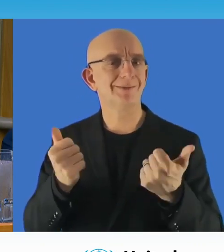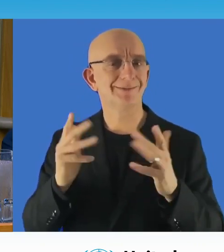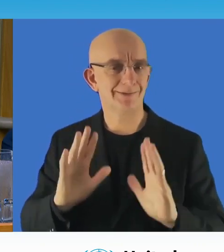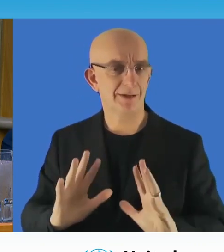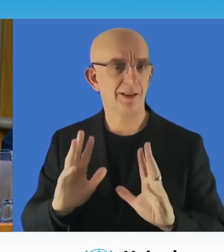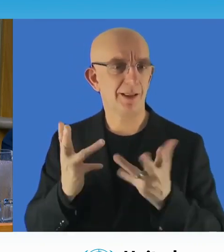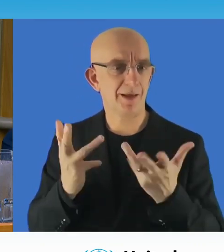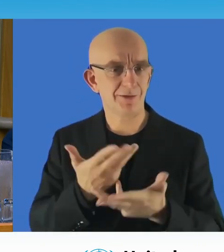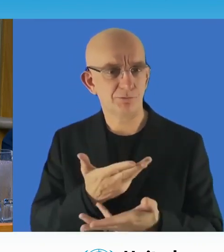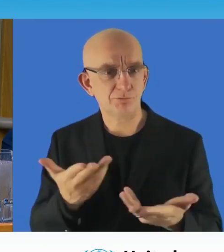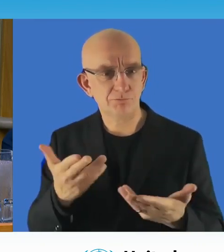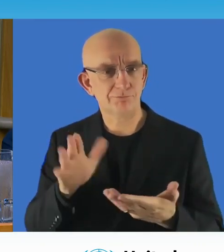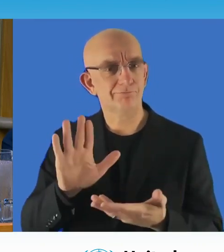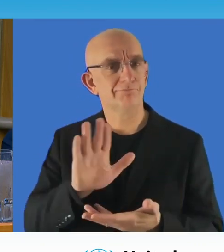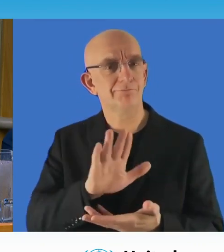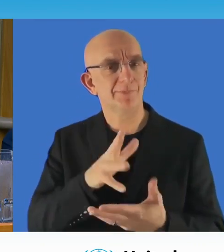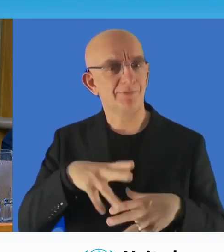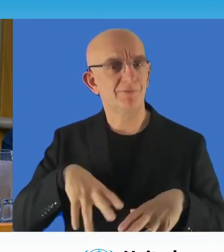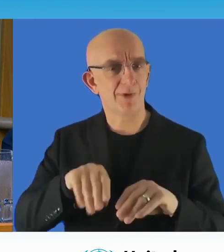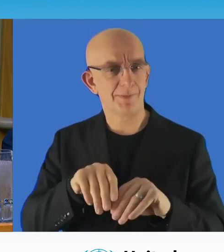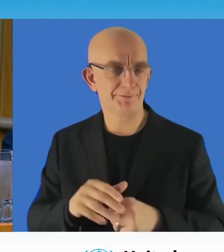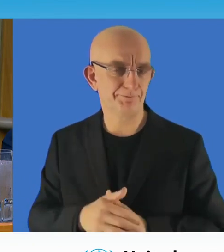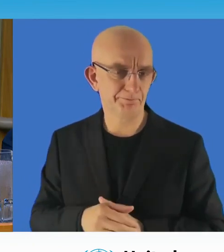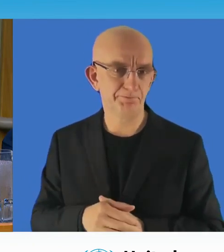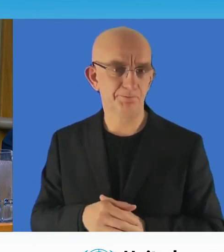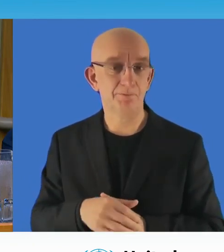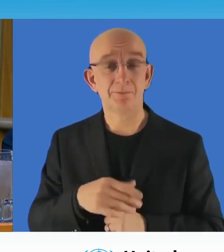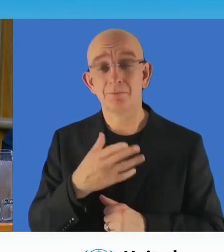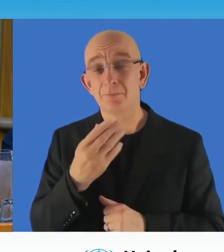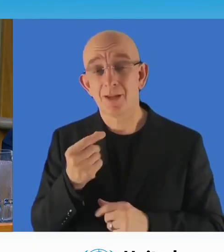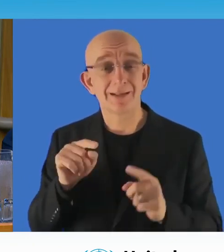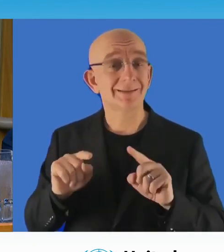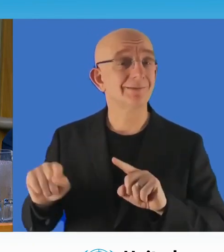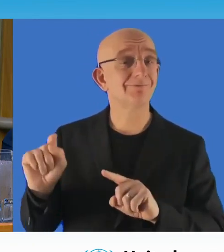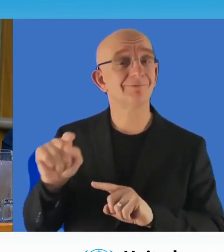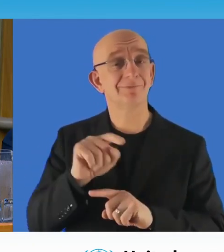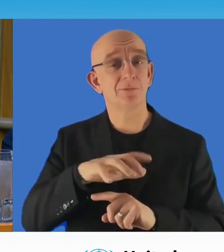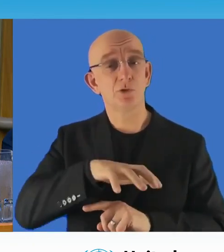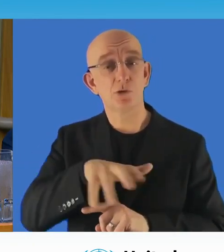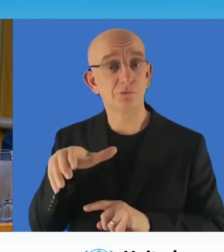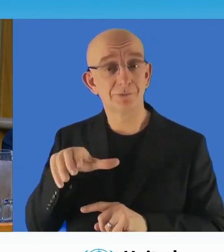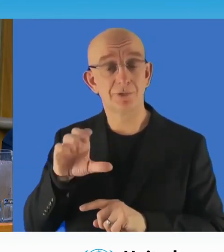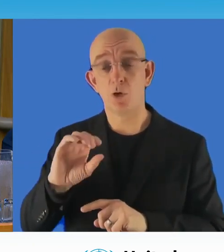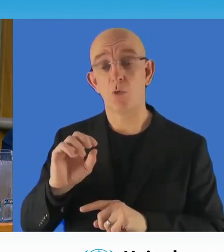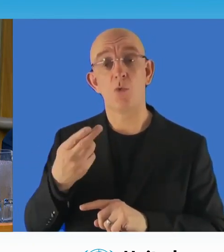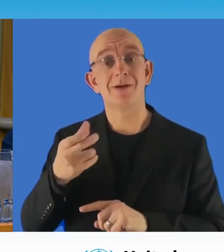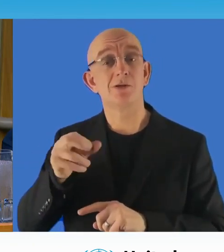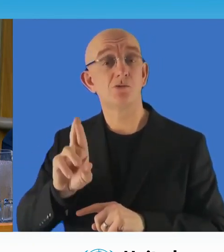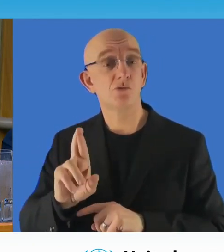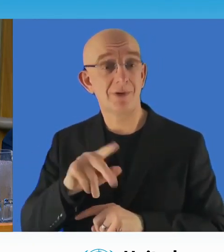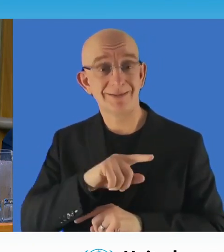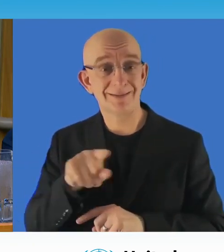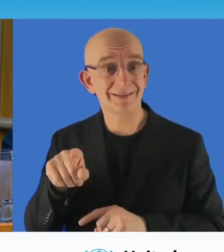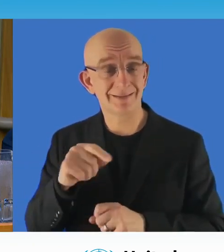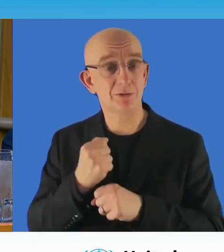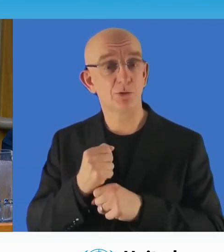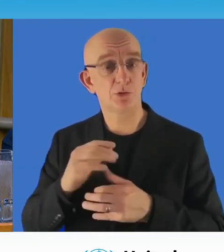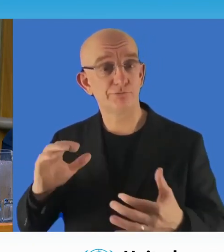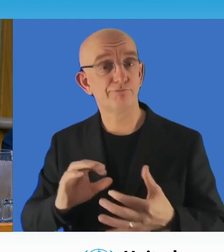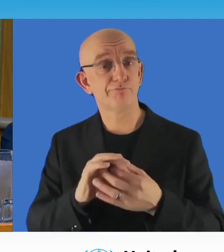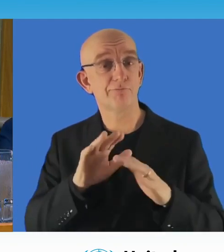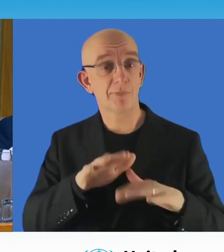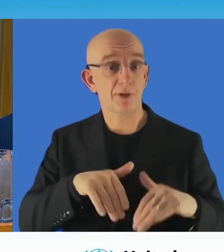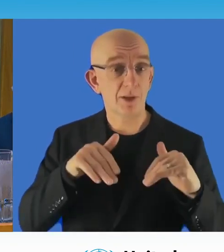governments un Partners civil society nhris and opds on legislative and policy reforms